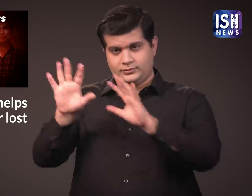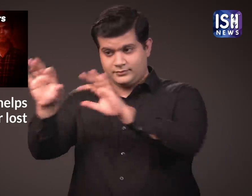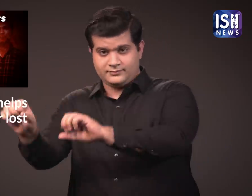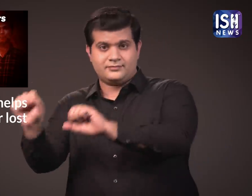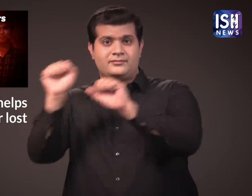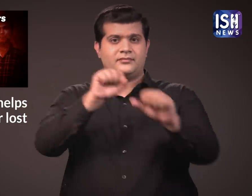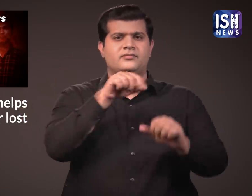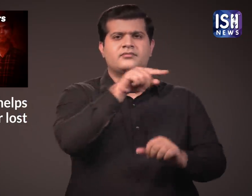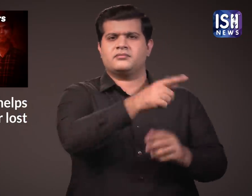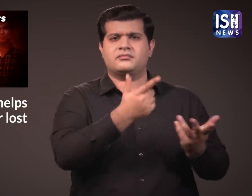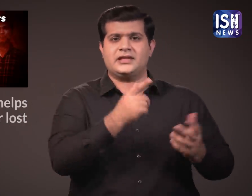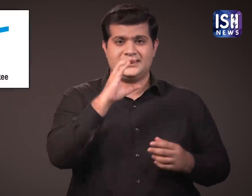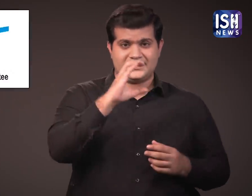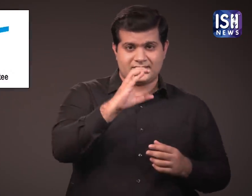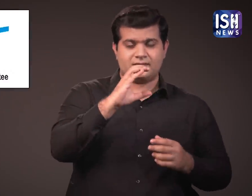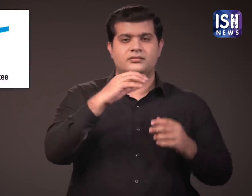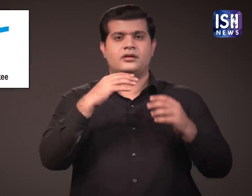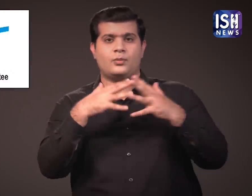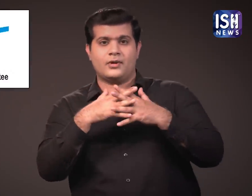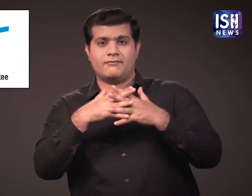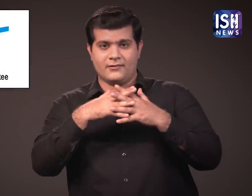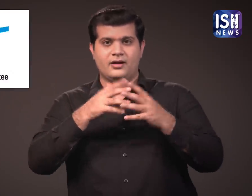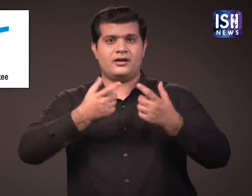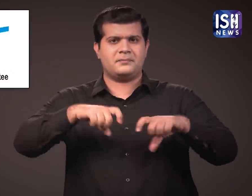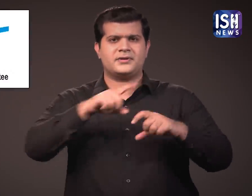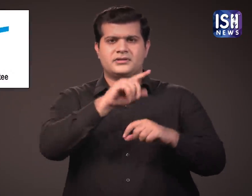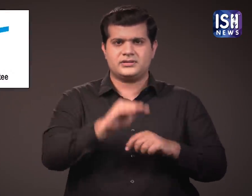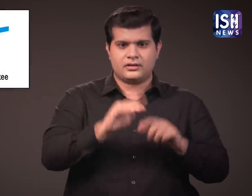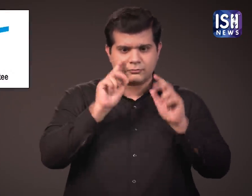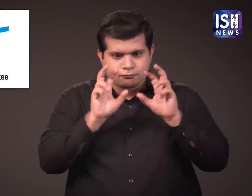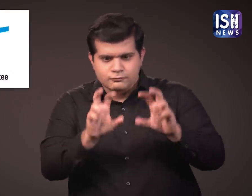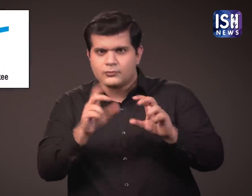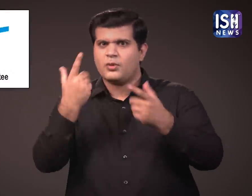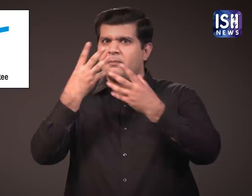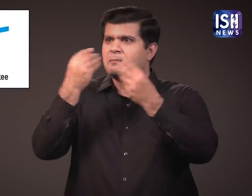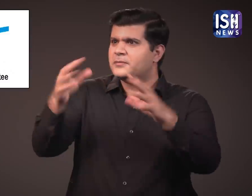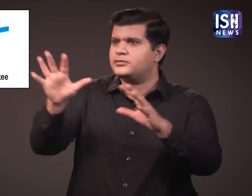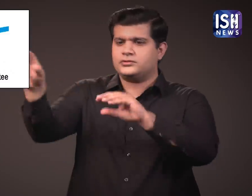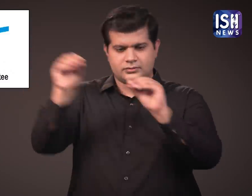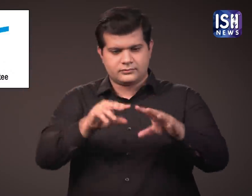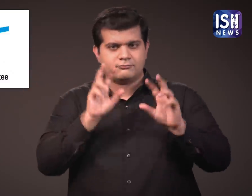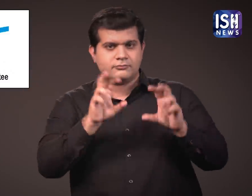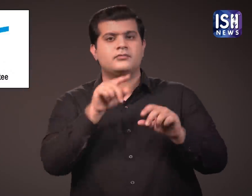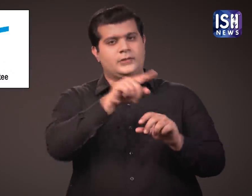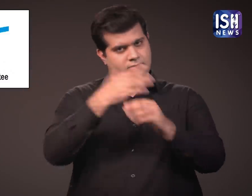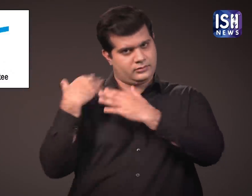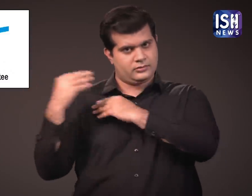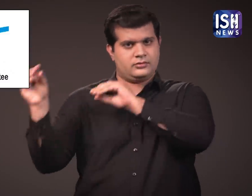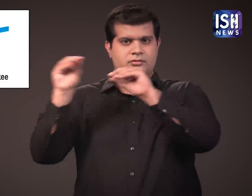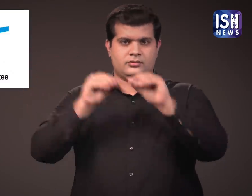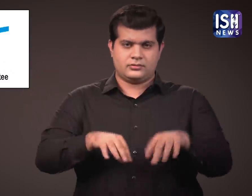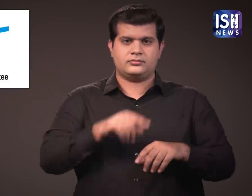The police handed Moni to the Child Welfare Committee.